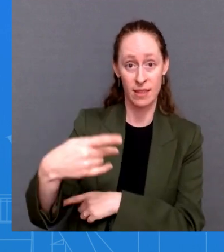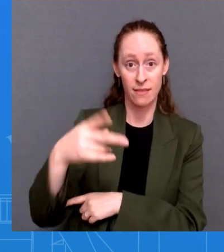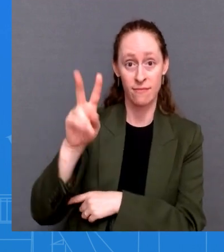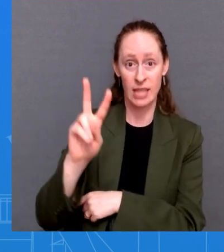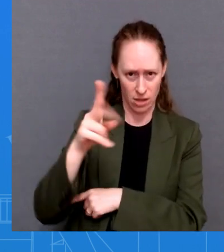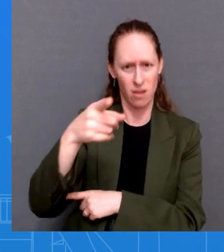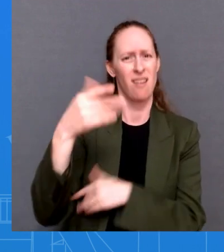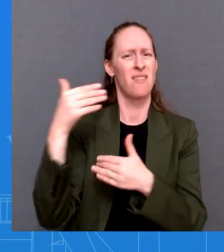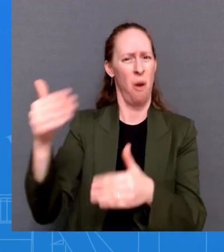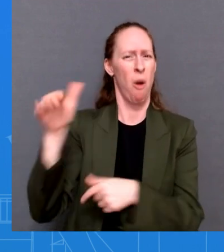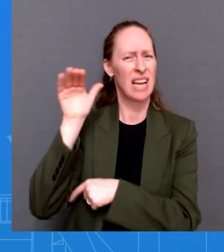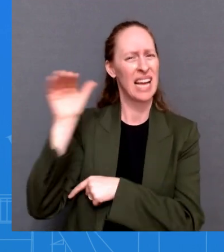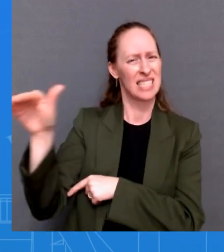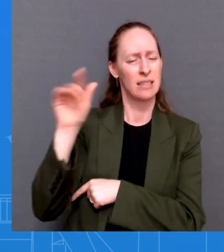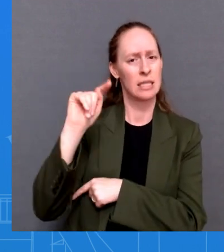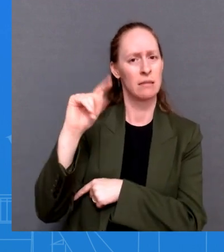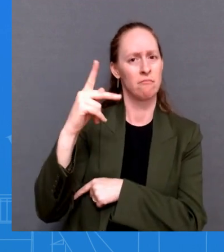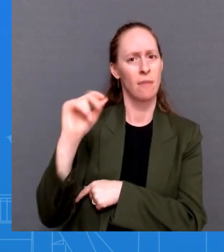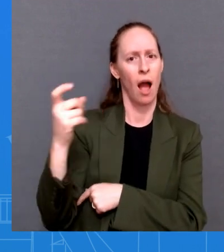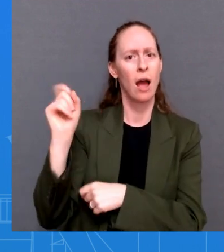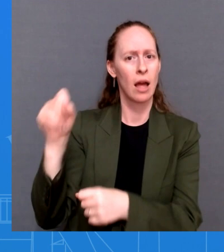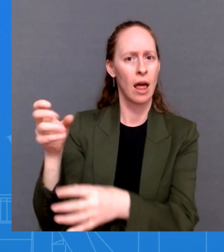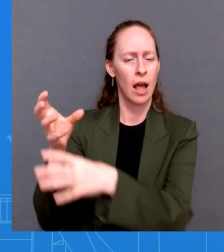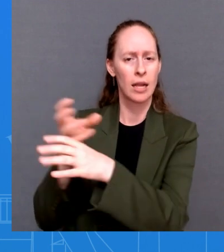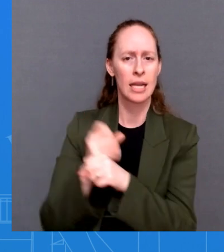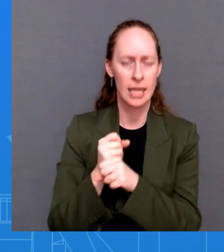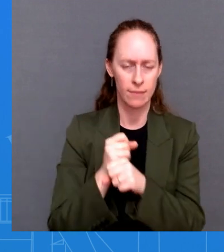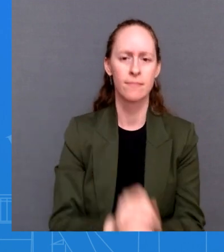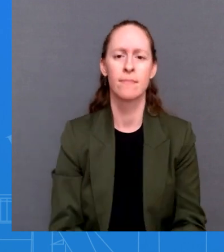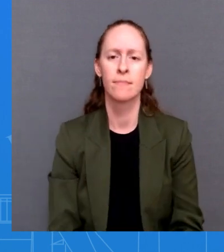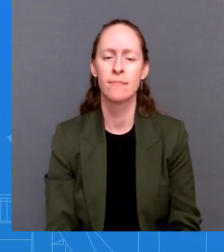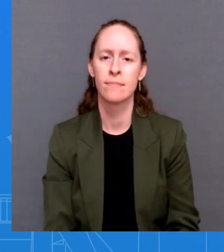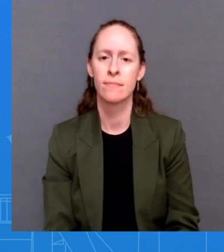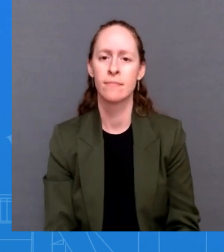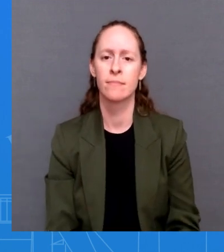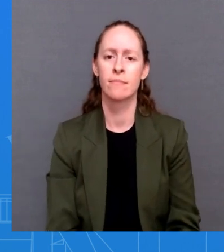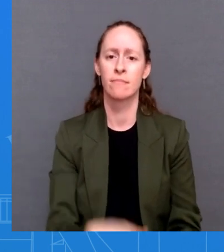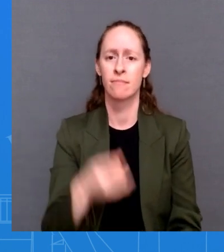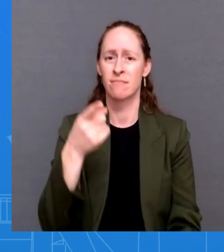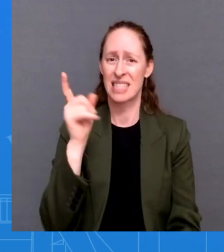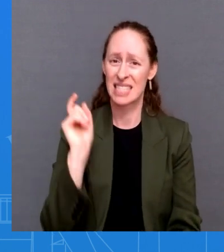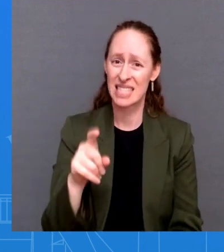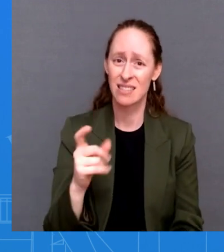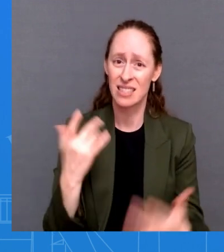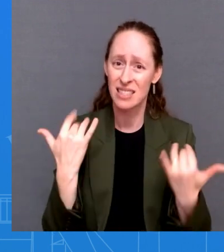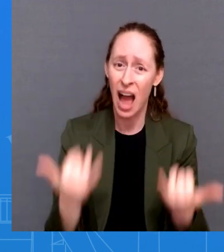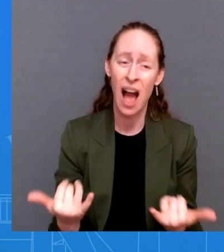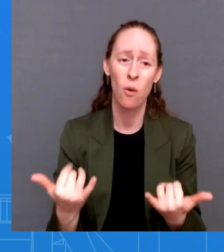or if you need additional support for your local response, please let us know. And with that, it's my pleasure